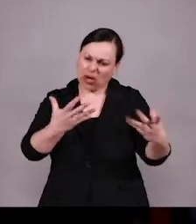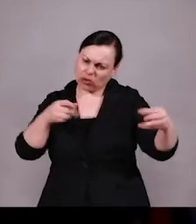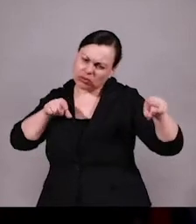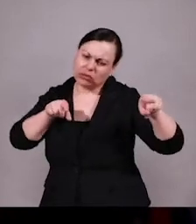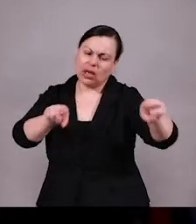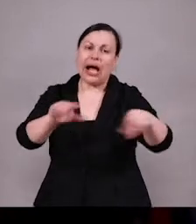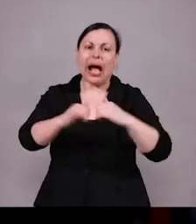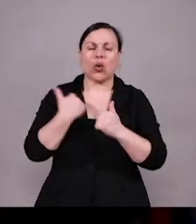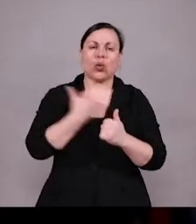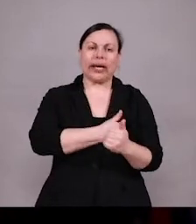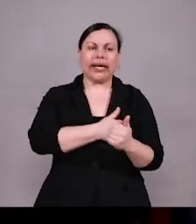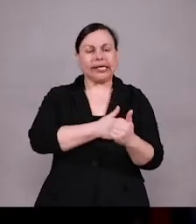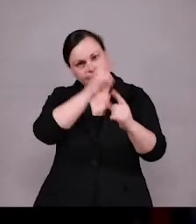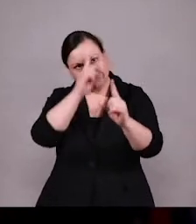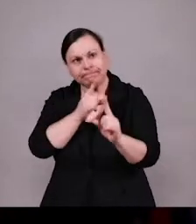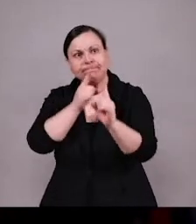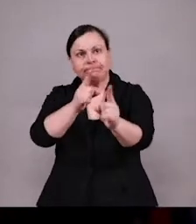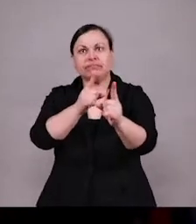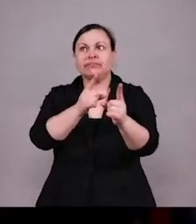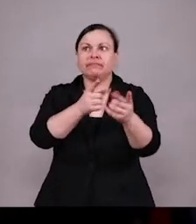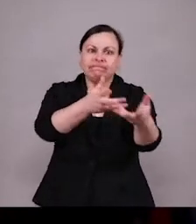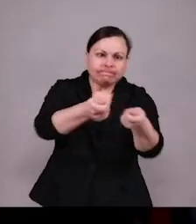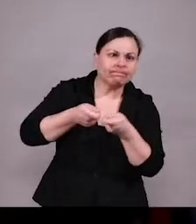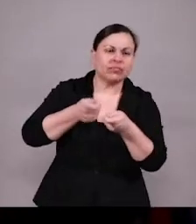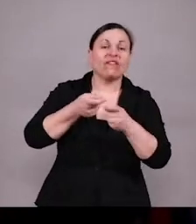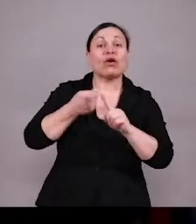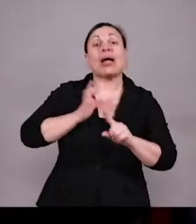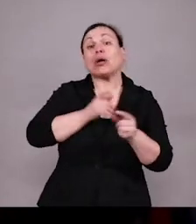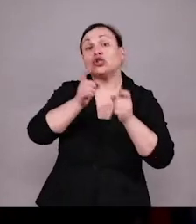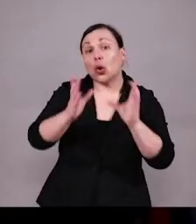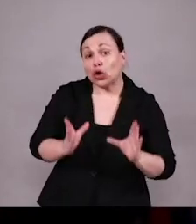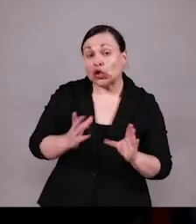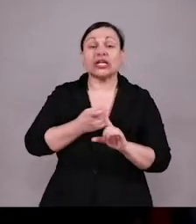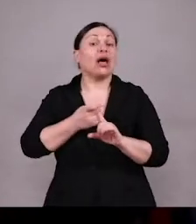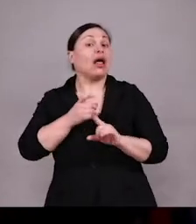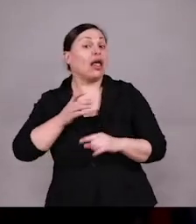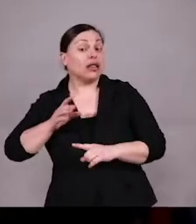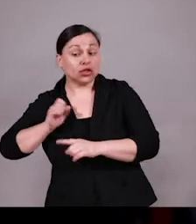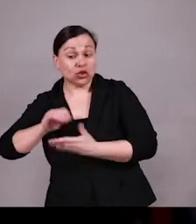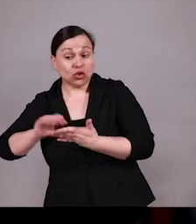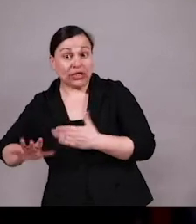passion, and commitment of our donors with the needs of students and the strategic direction